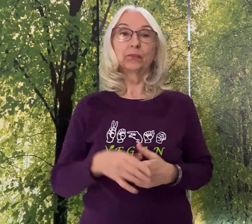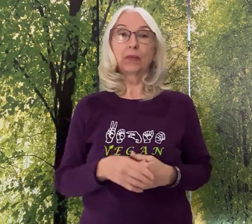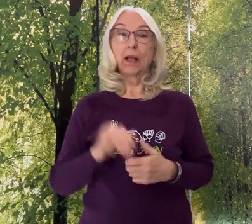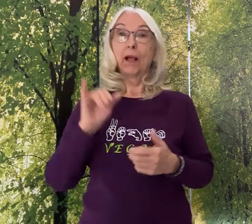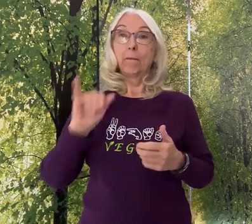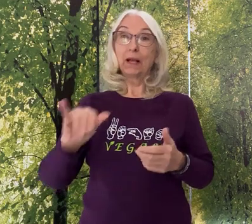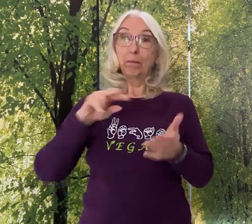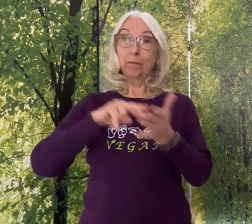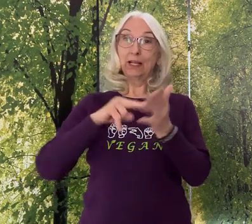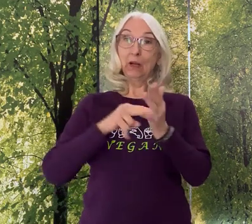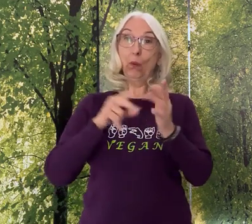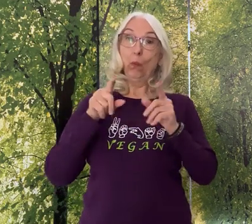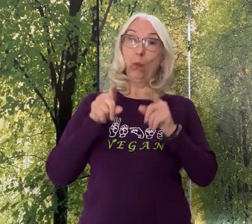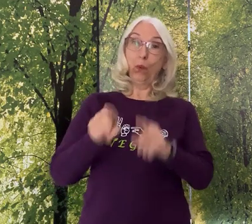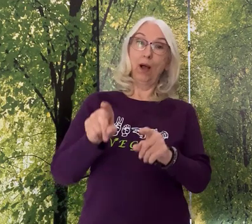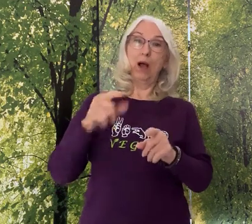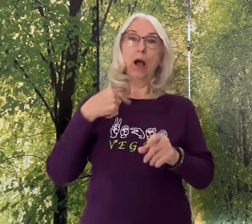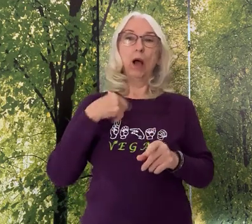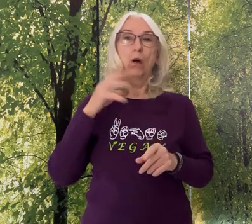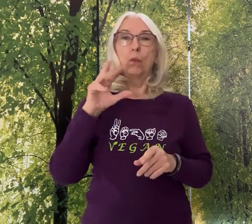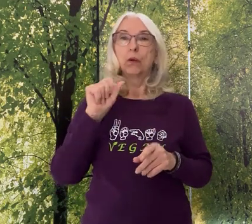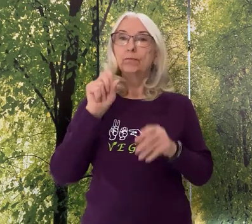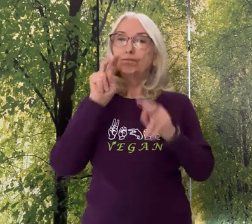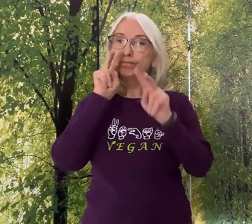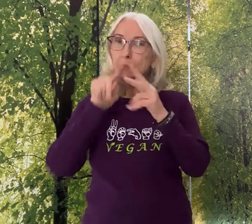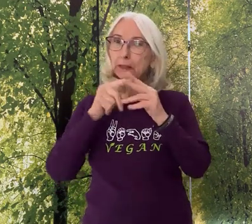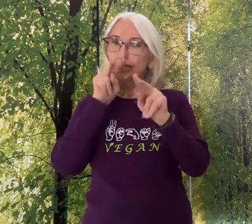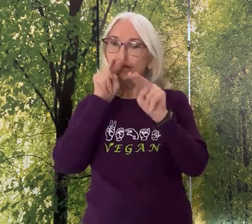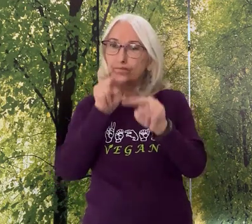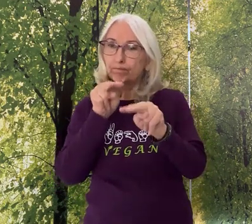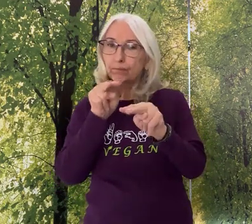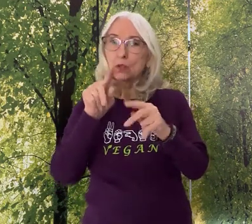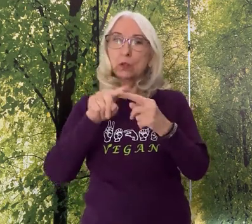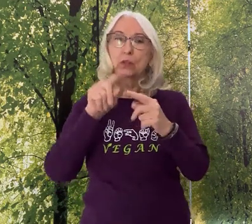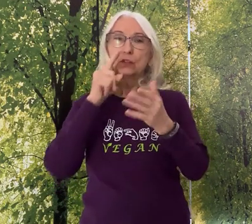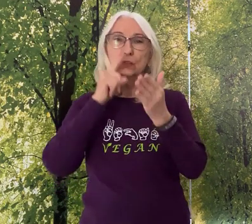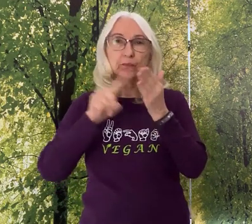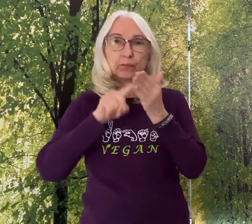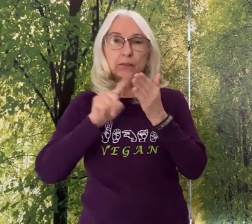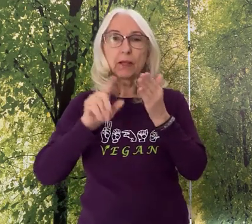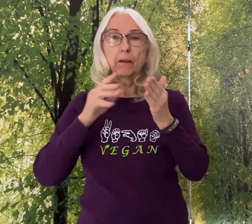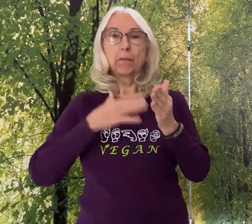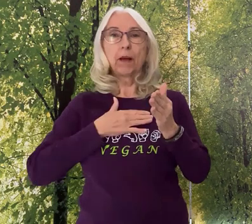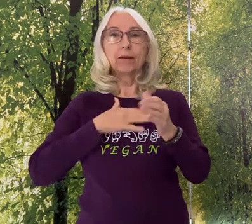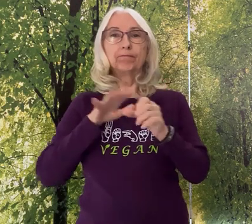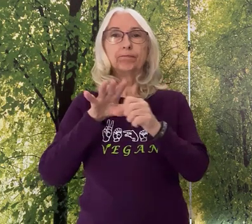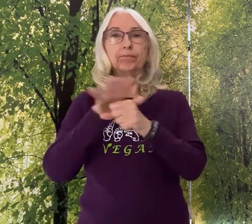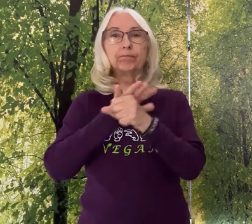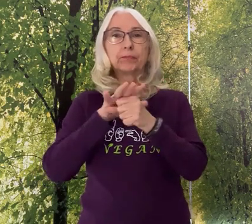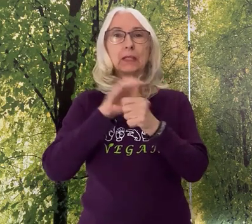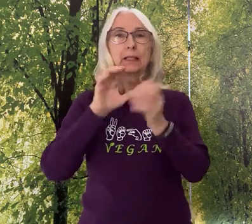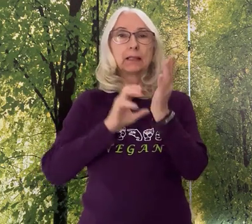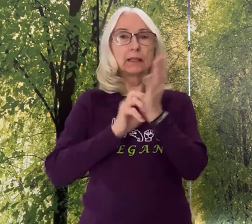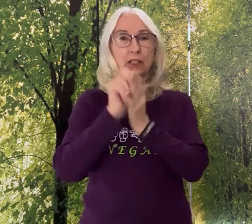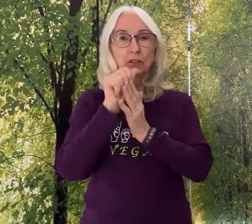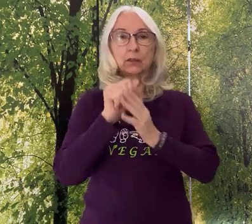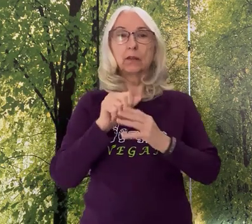Meanwhile, I was being monitored to check the status of my cancer.